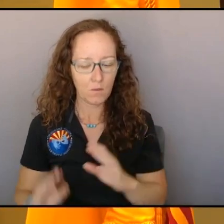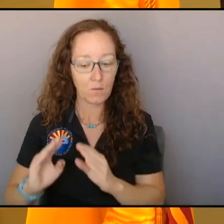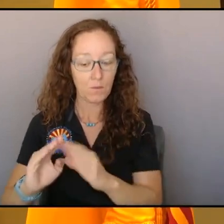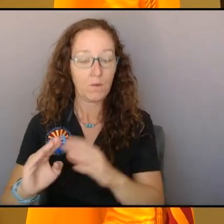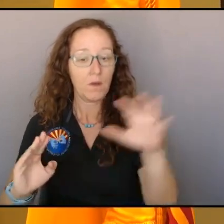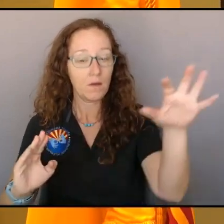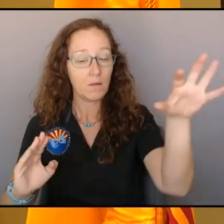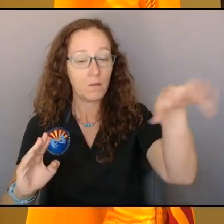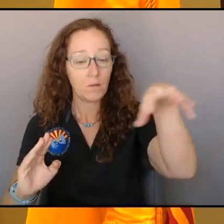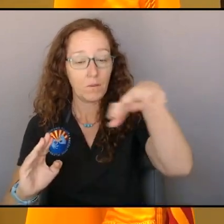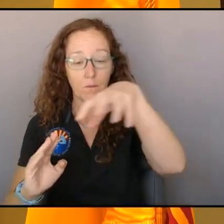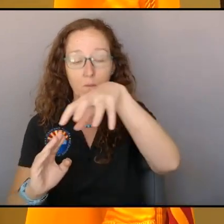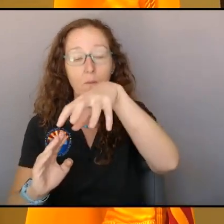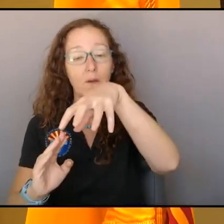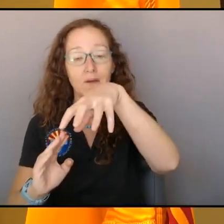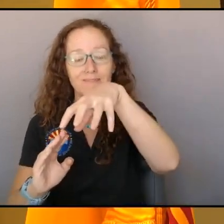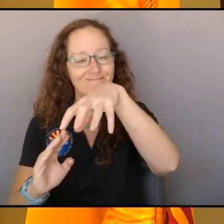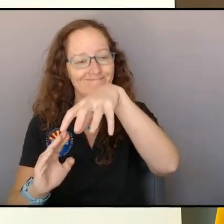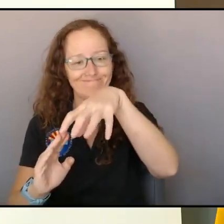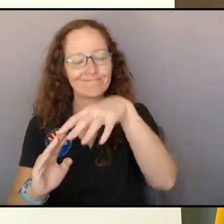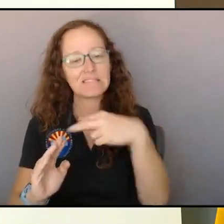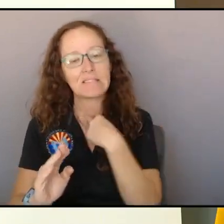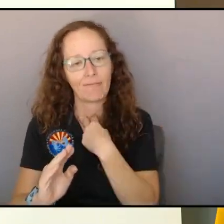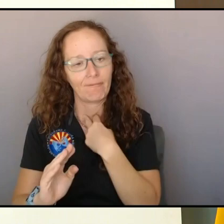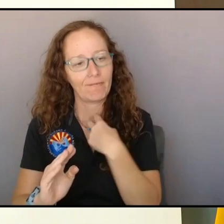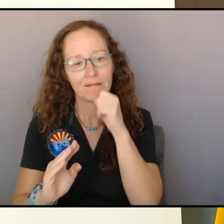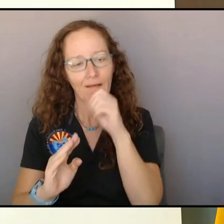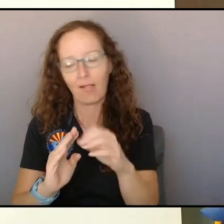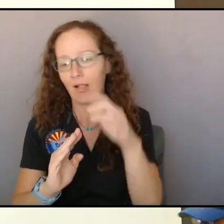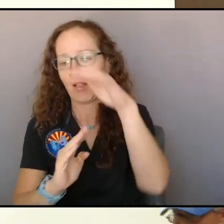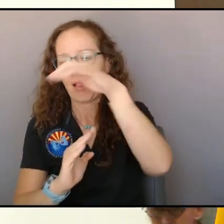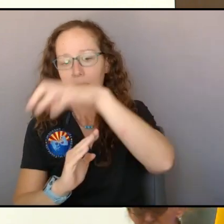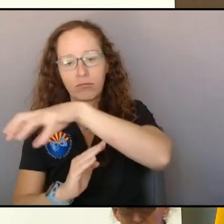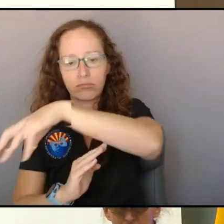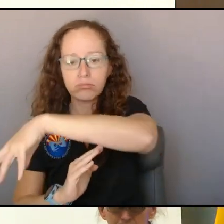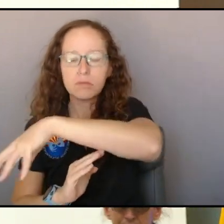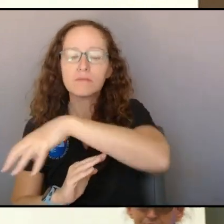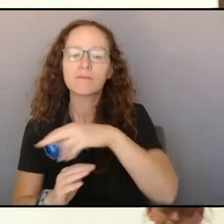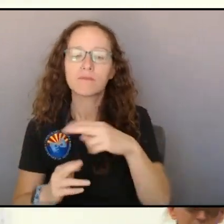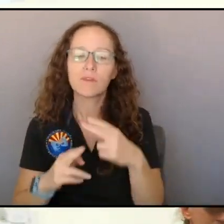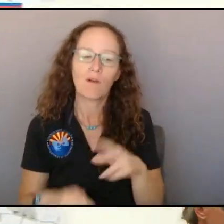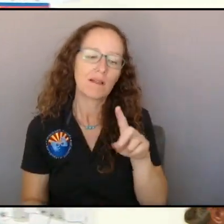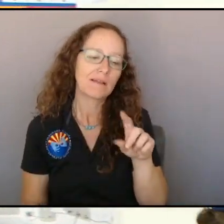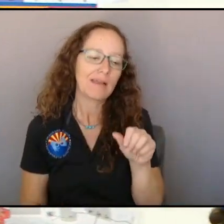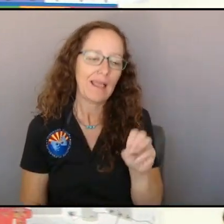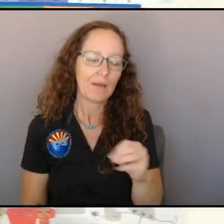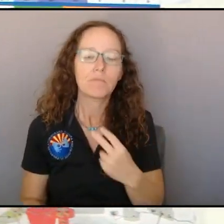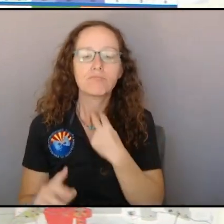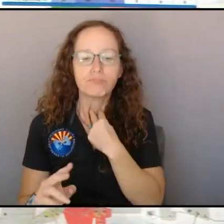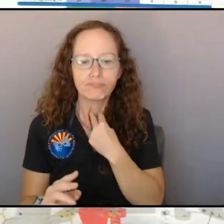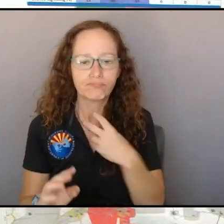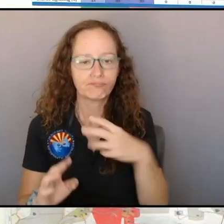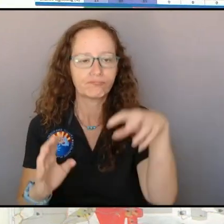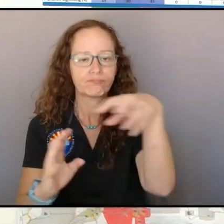up right there. We call that damming. So those clouds, that moisture got dammed up right there. So now we're going to